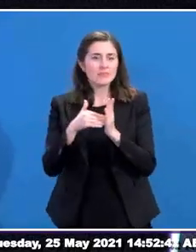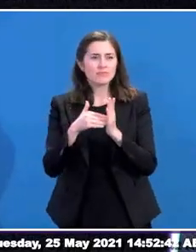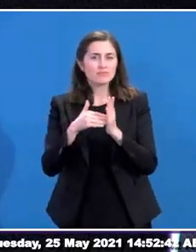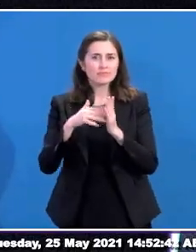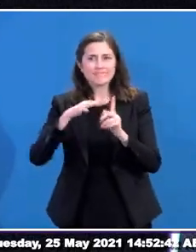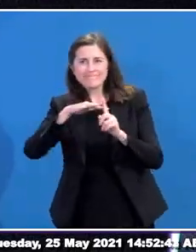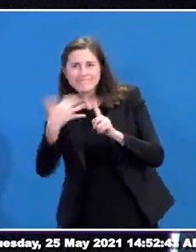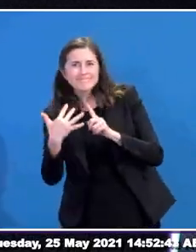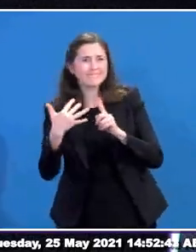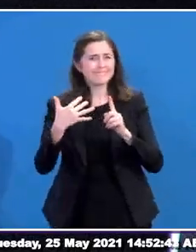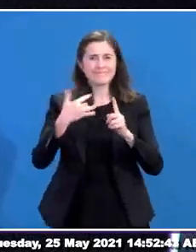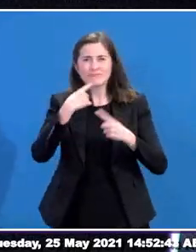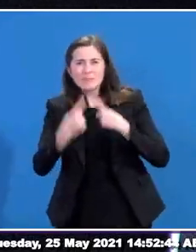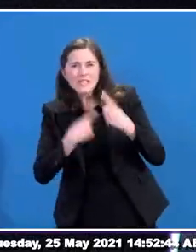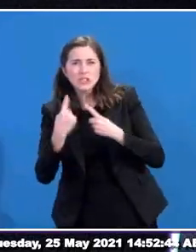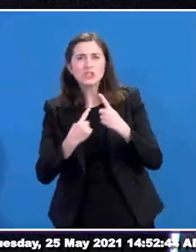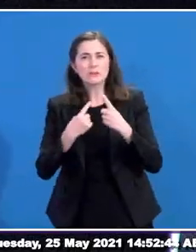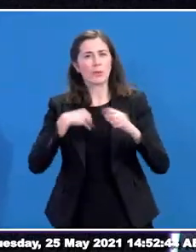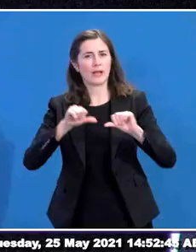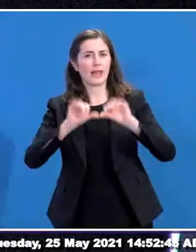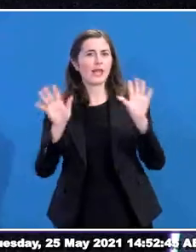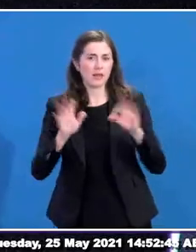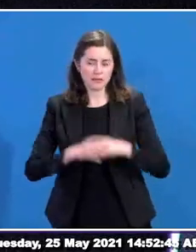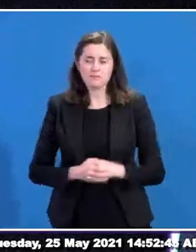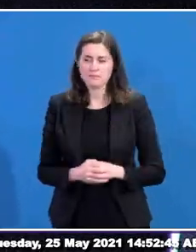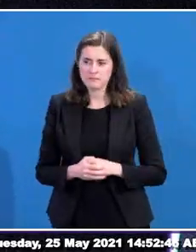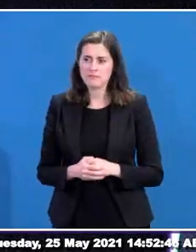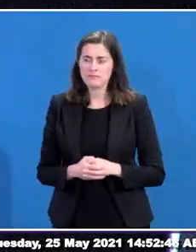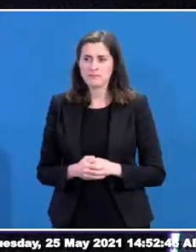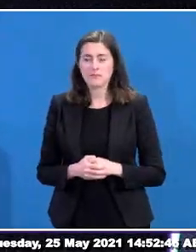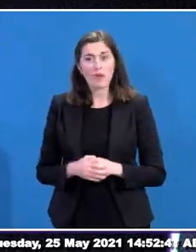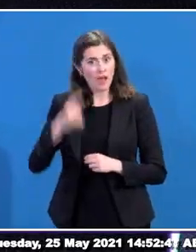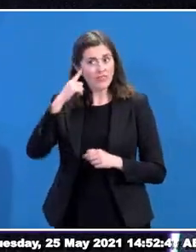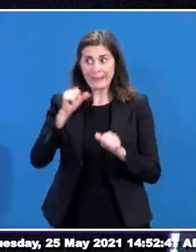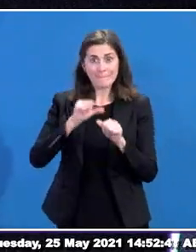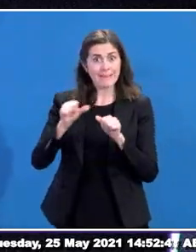I find it's good to actually have someone read them because I can get